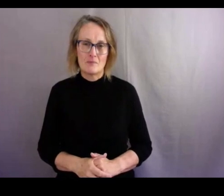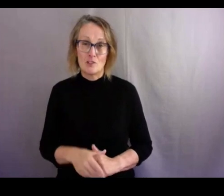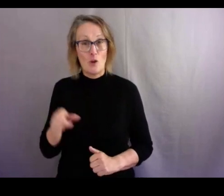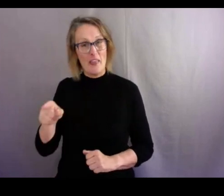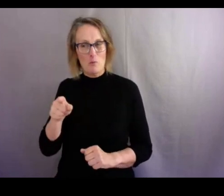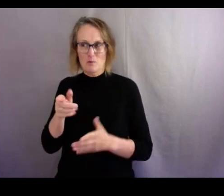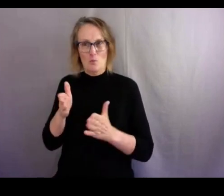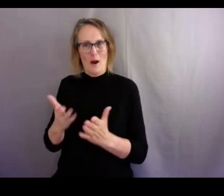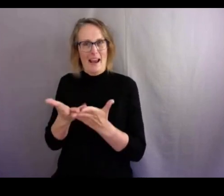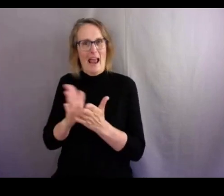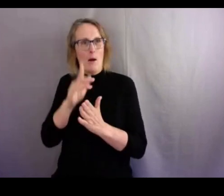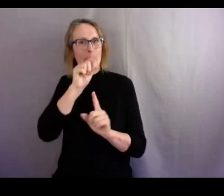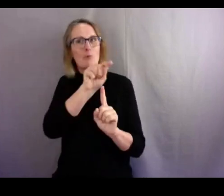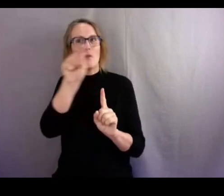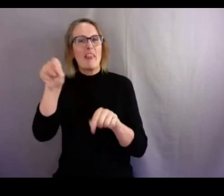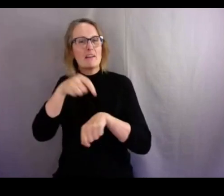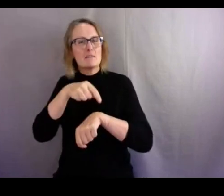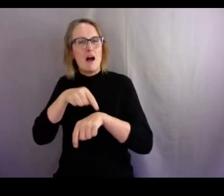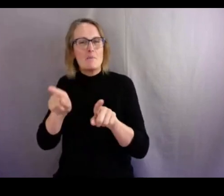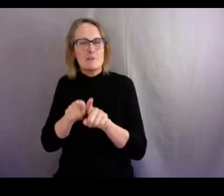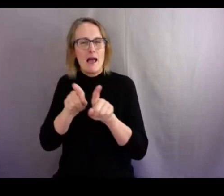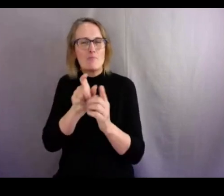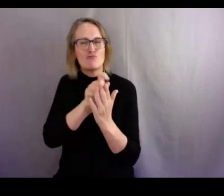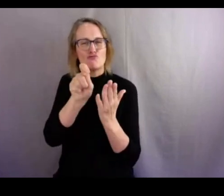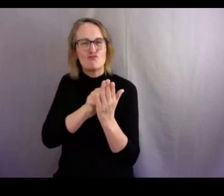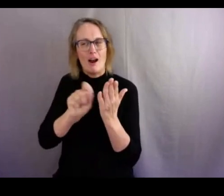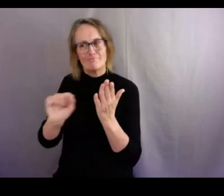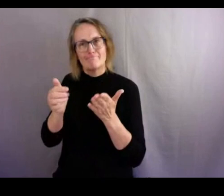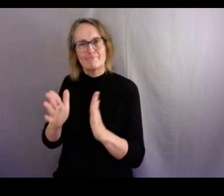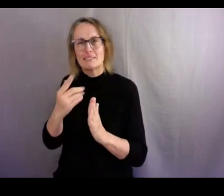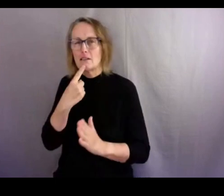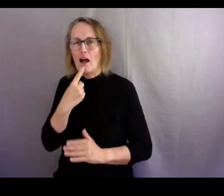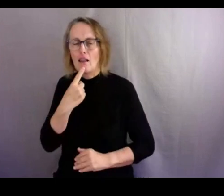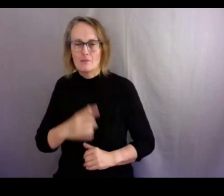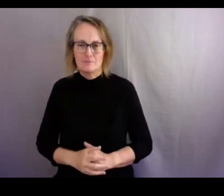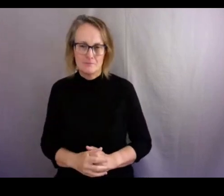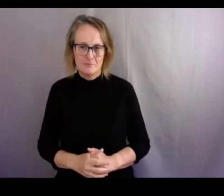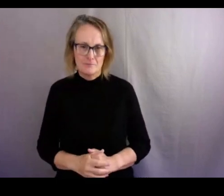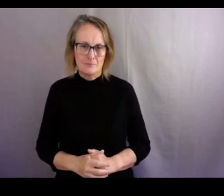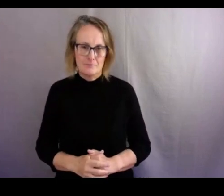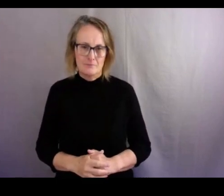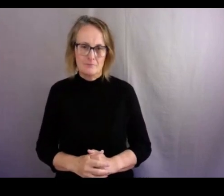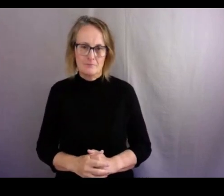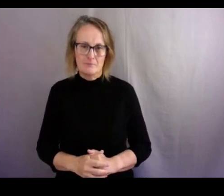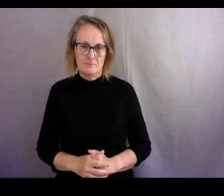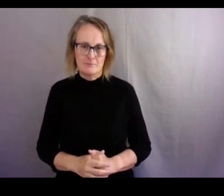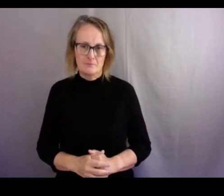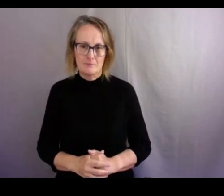and the form of the tale conveys an appearance of authenticity, and that was perfectly suited to the painter's purpose.